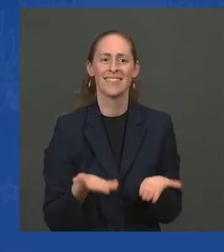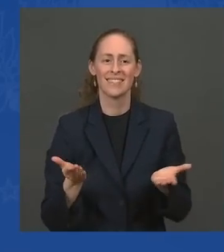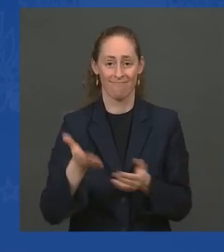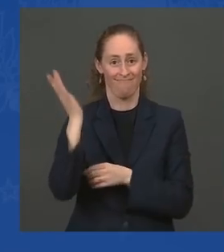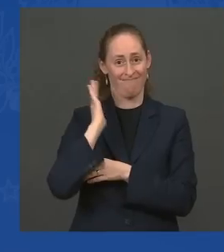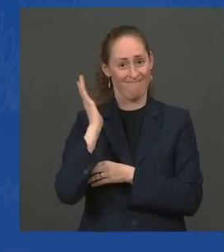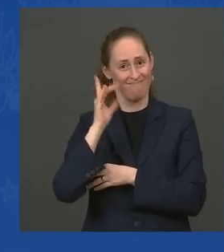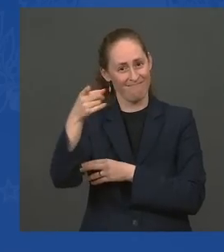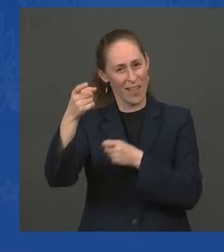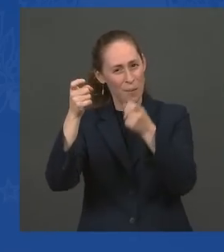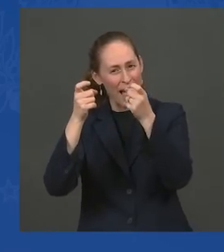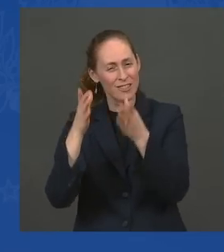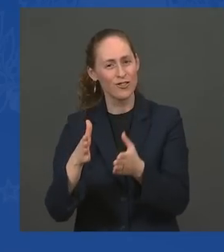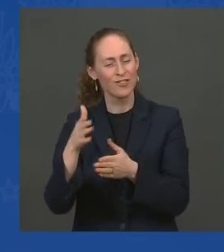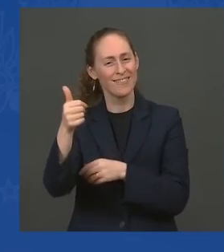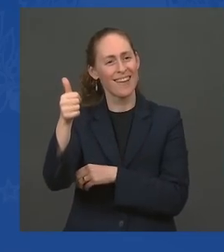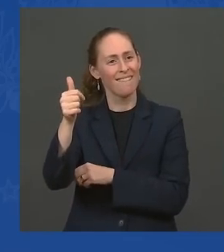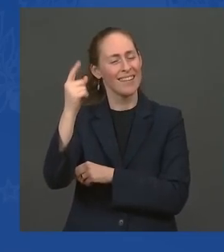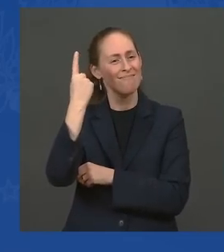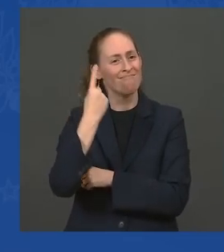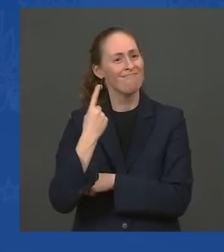I believe Mary has gotten a promotion or two since then.